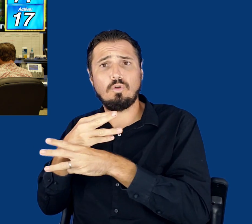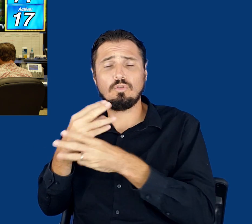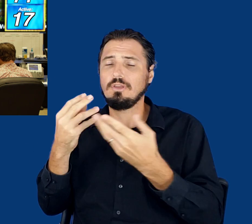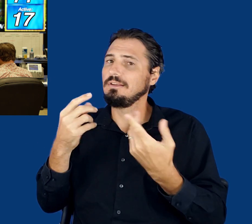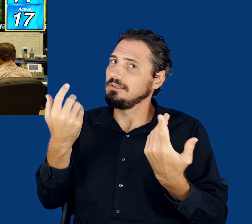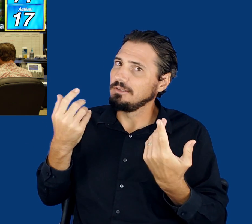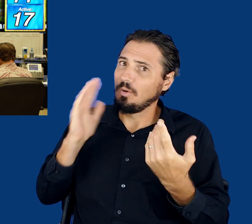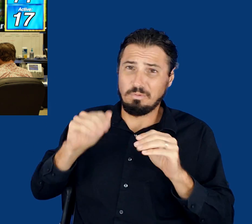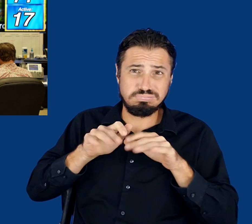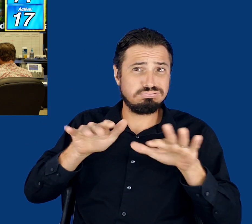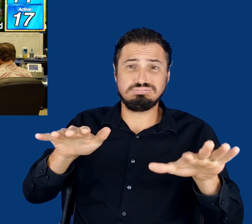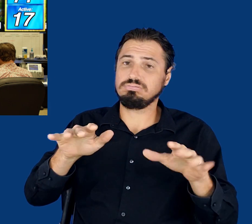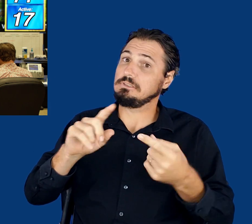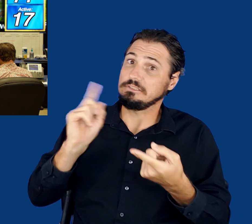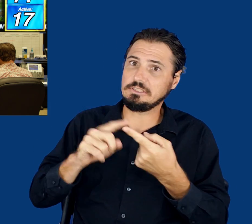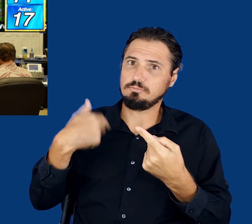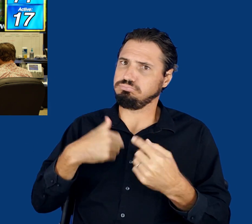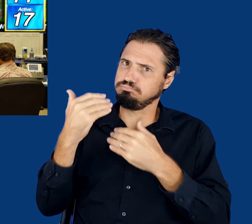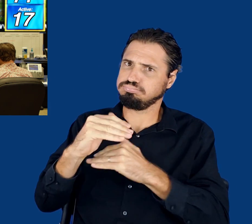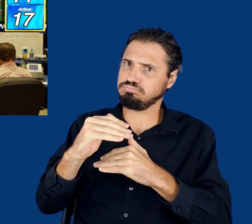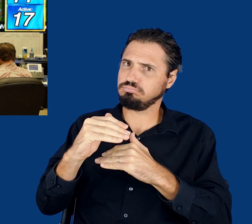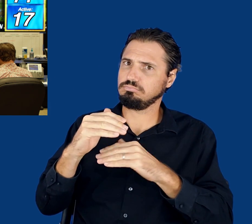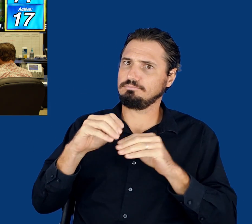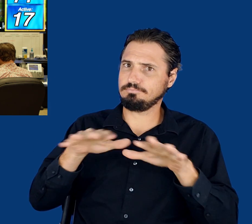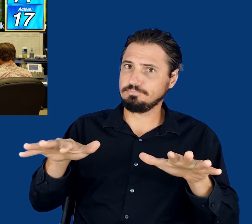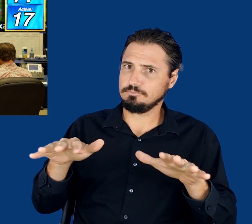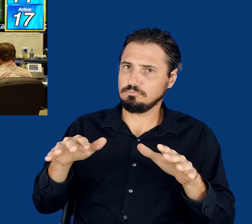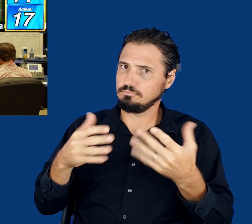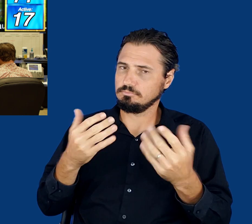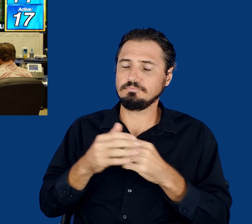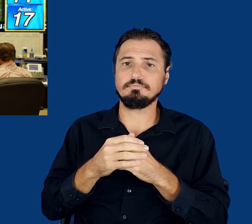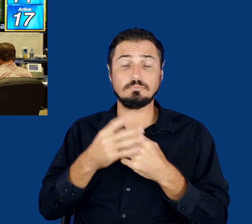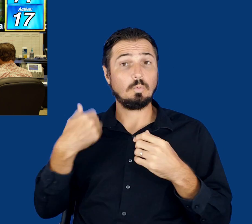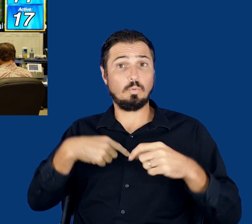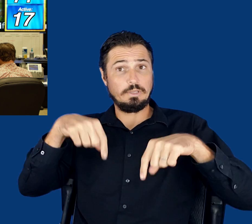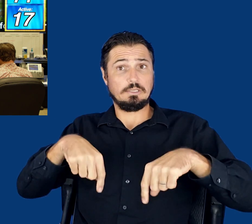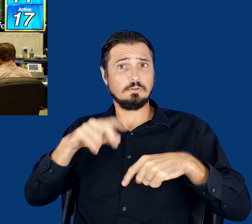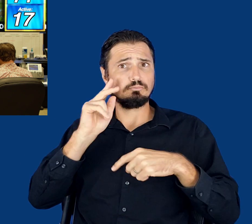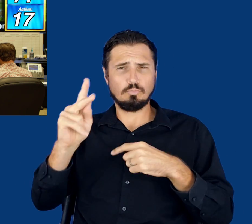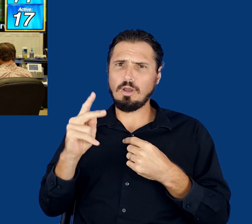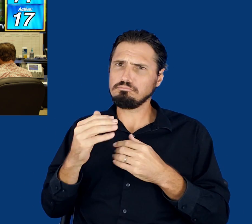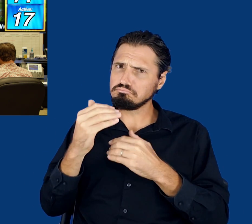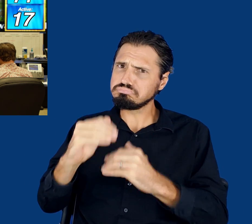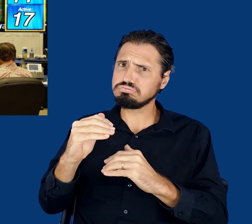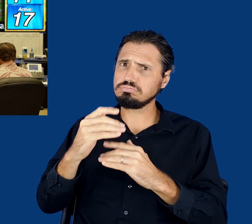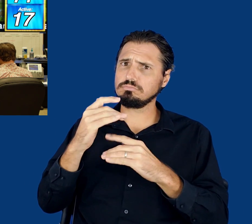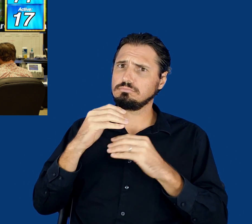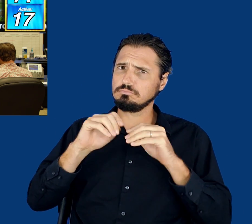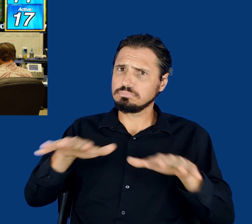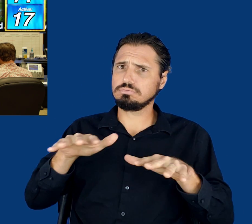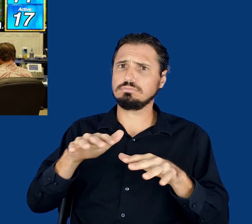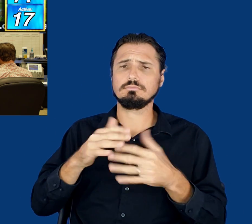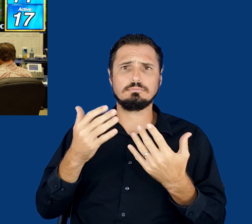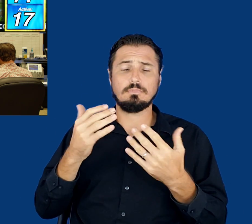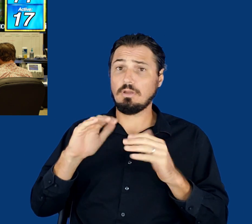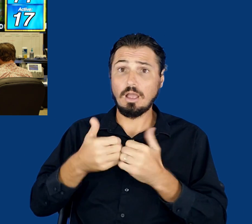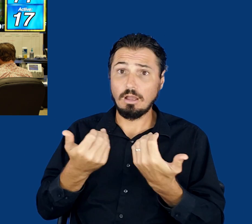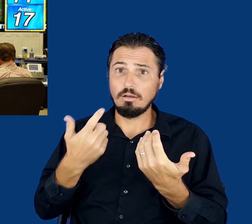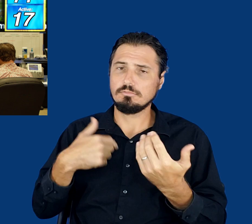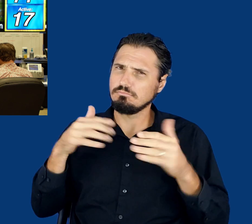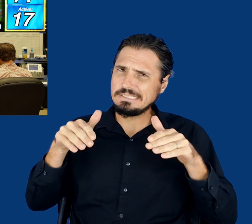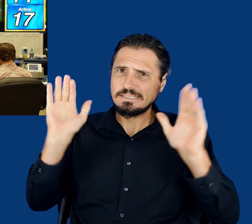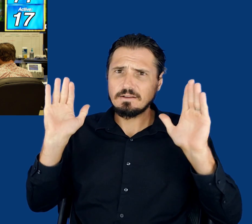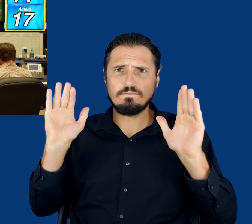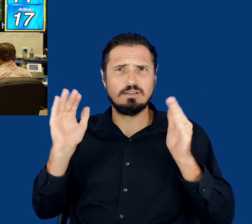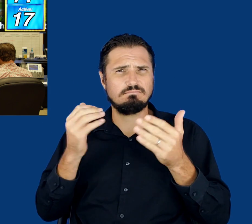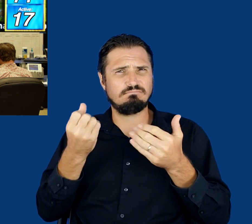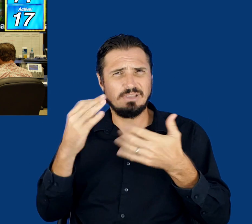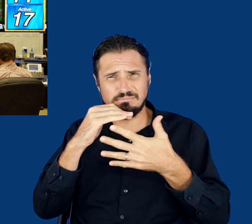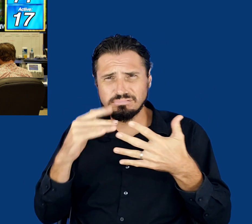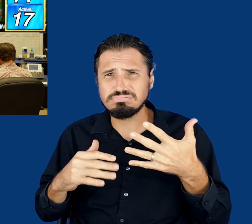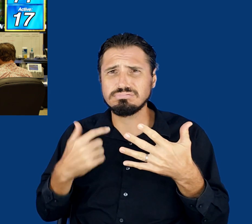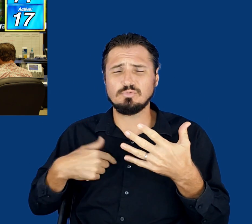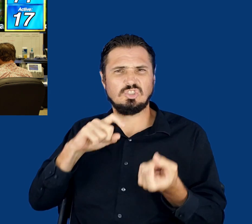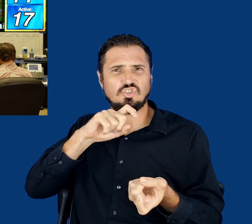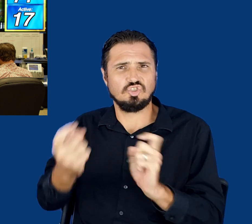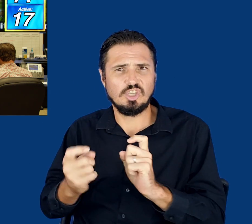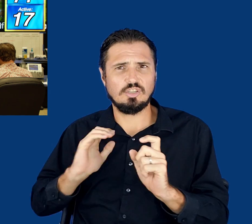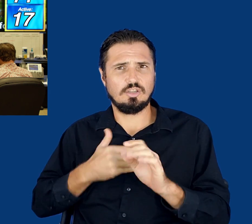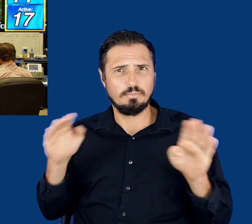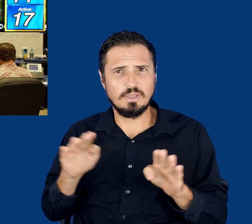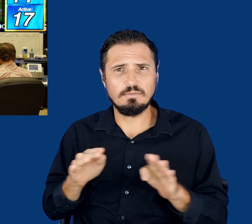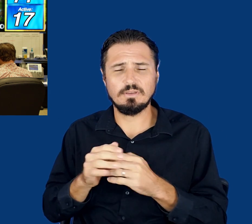We have, as many communities around the world have, kept COVID-19 under control here on Kauai—by making sacrifices and making major changes in our behavior. Now, more than ever,